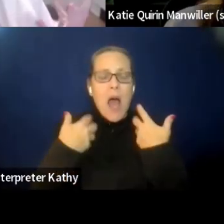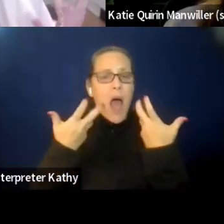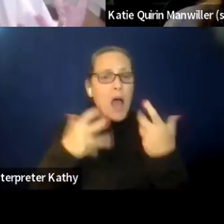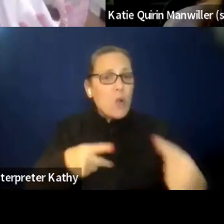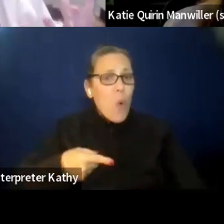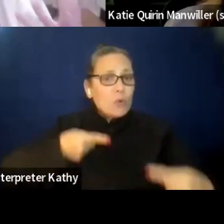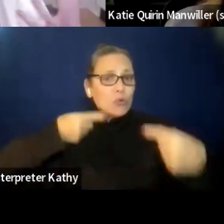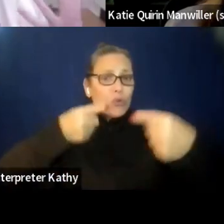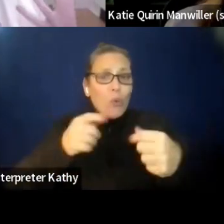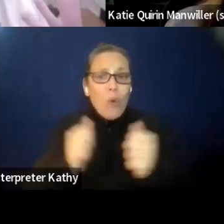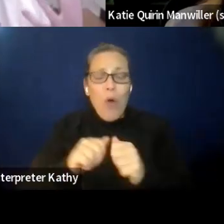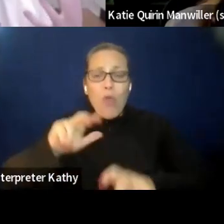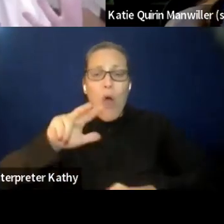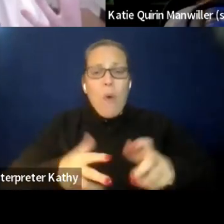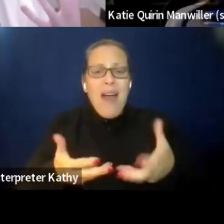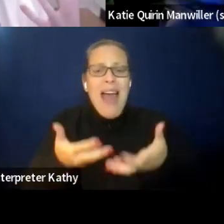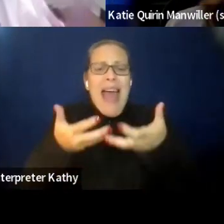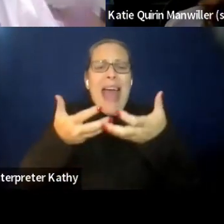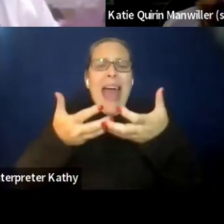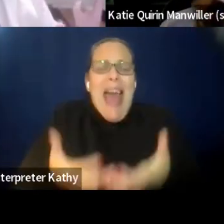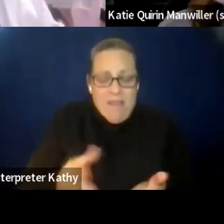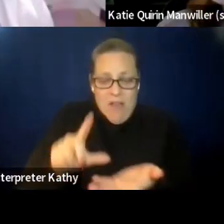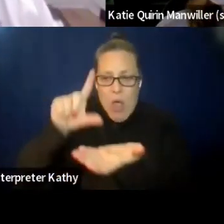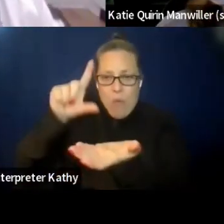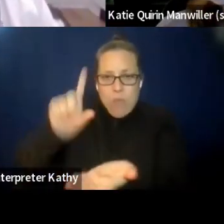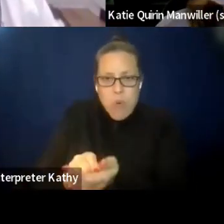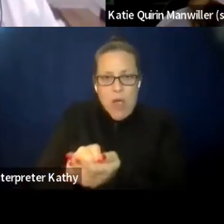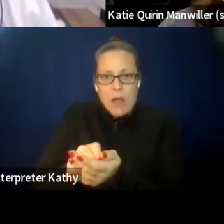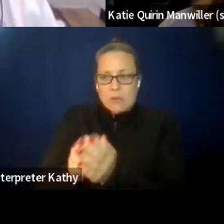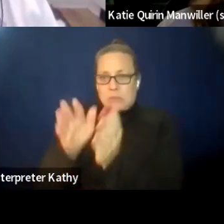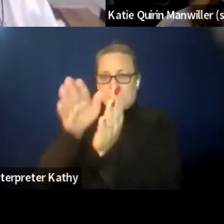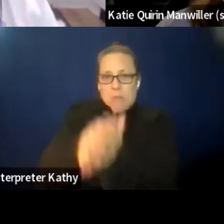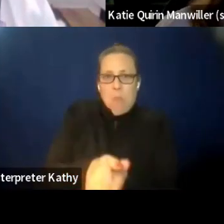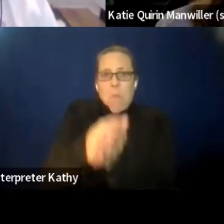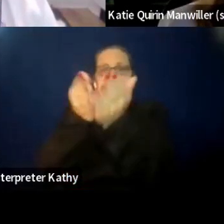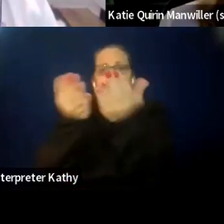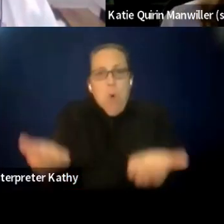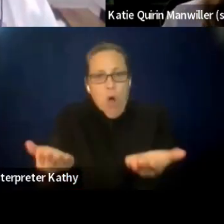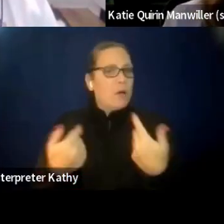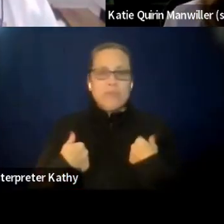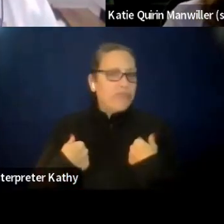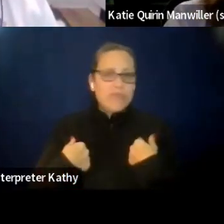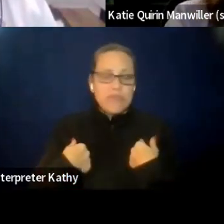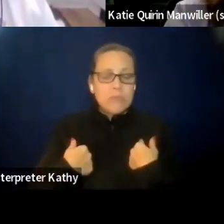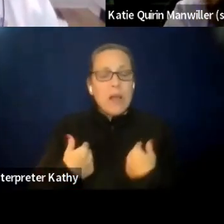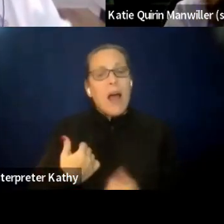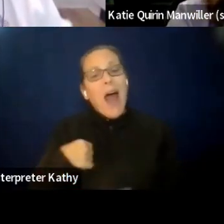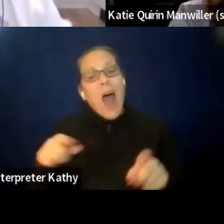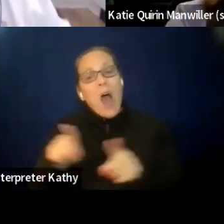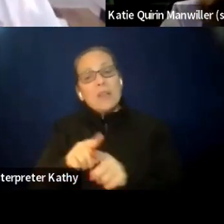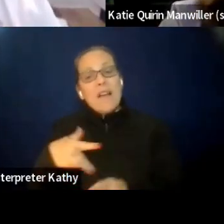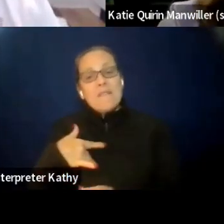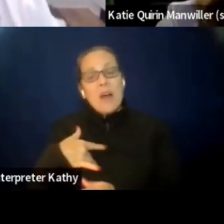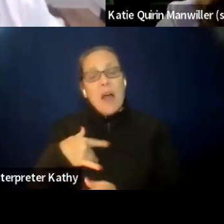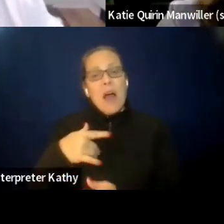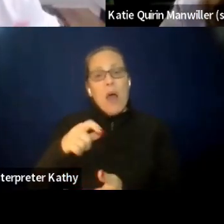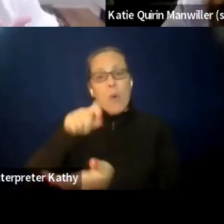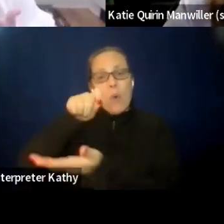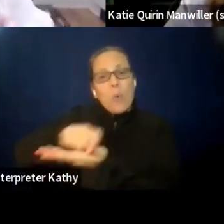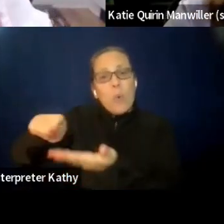scheme, the font, the text size, and I don't want to struggle with awkward,